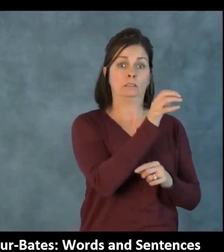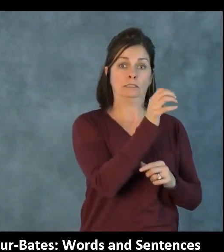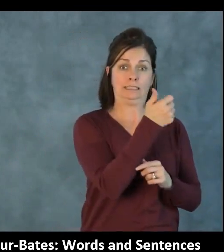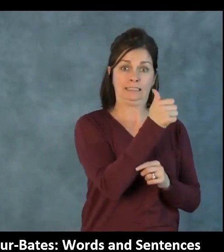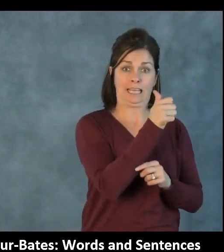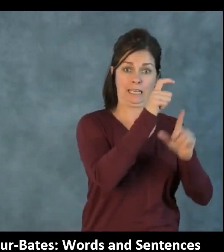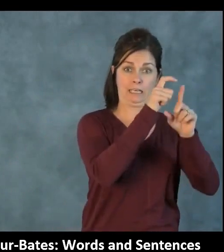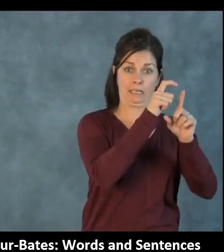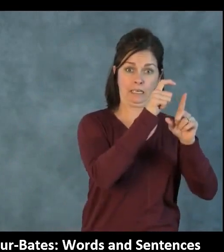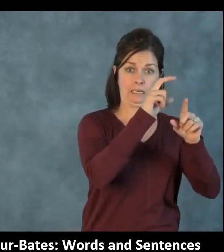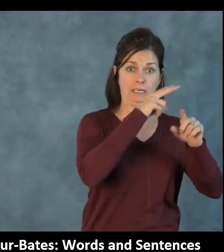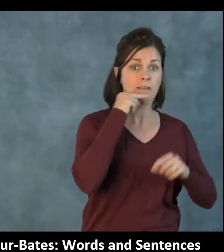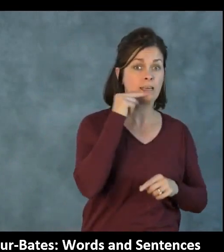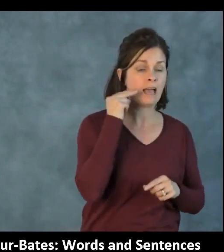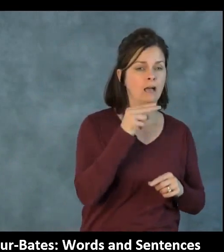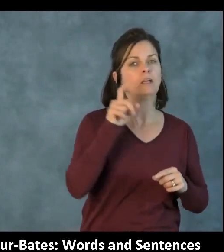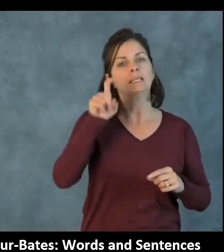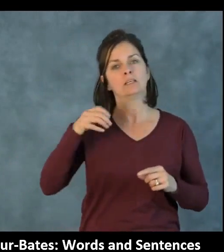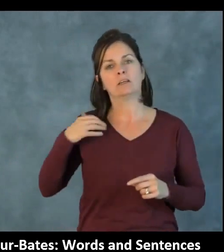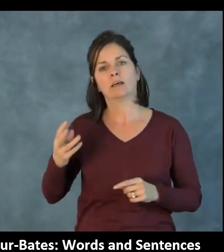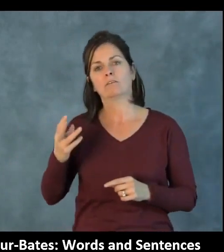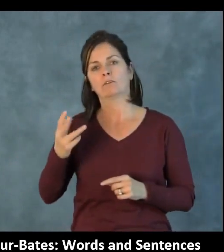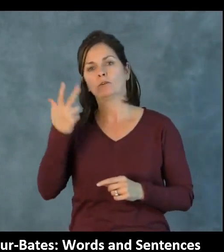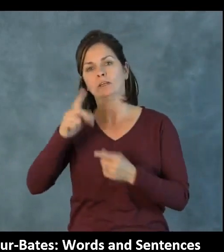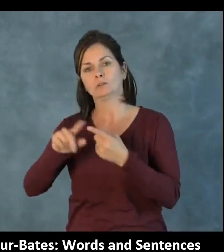that they are either saying or signing.